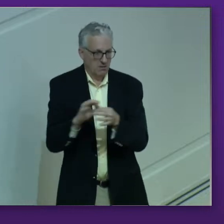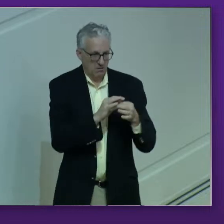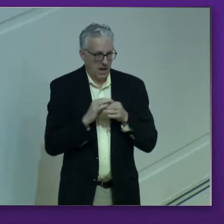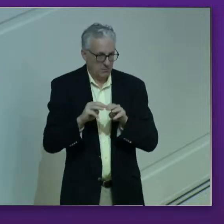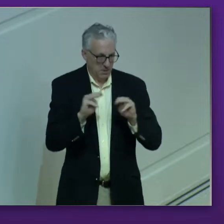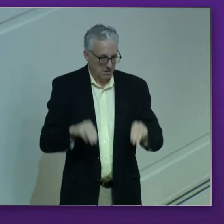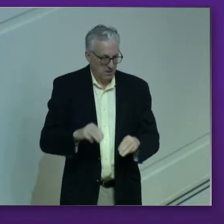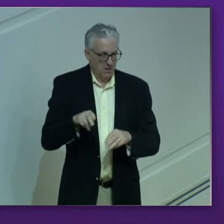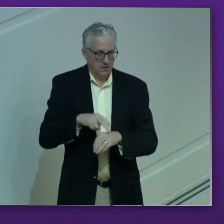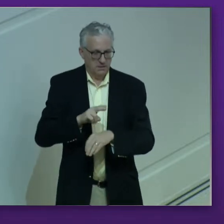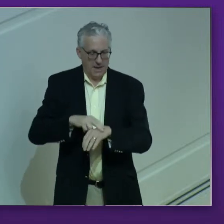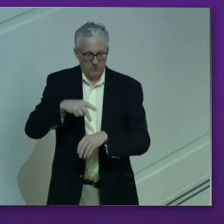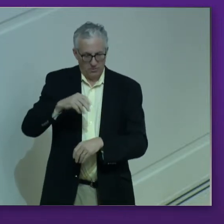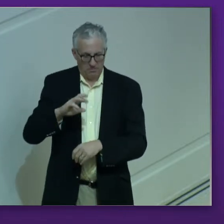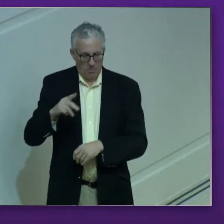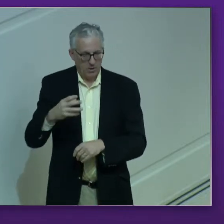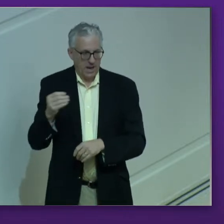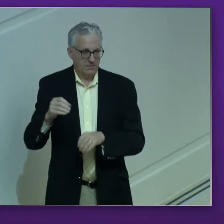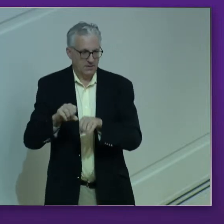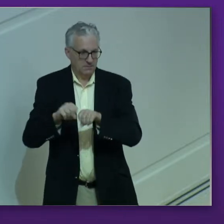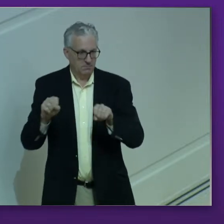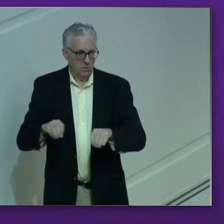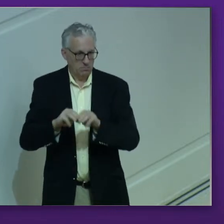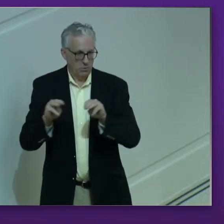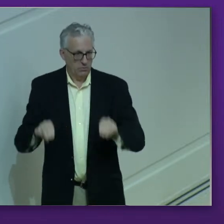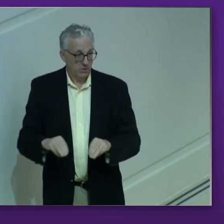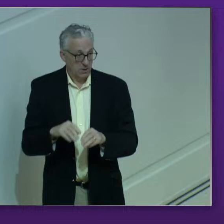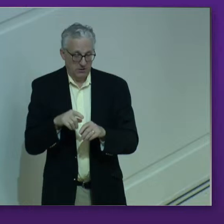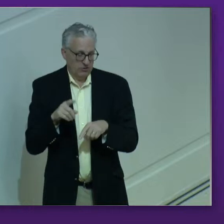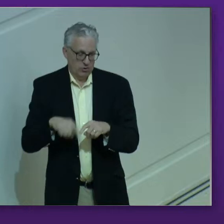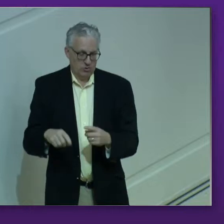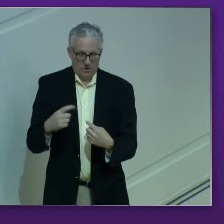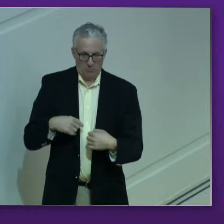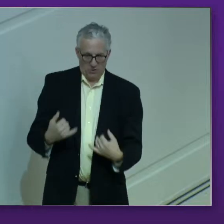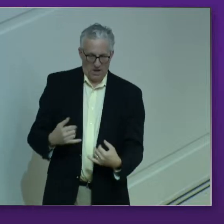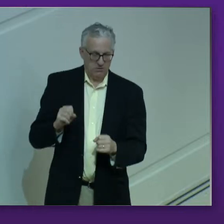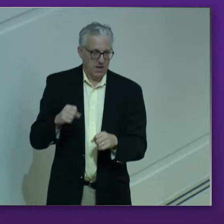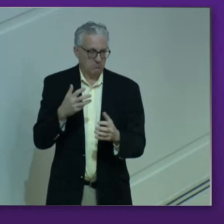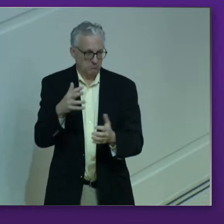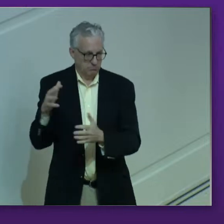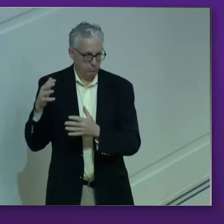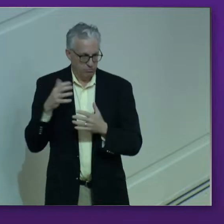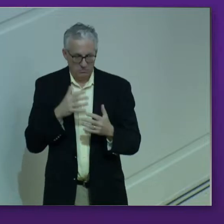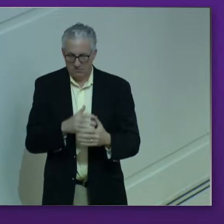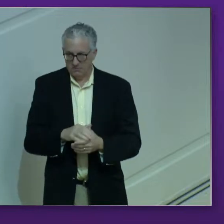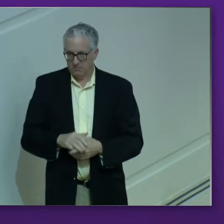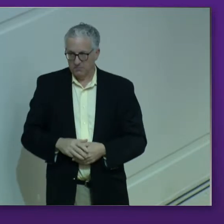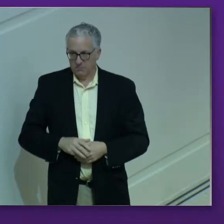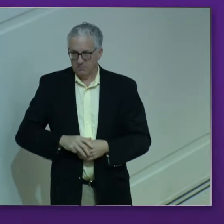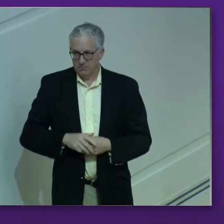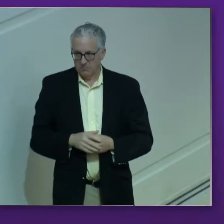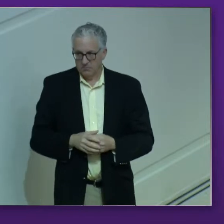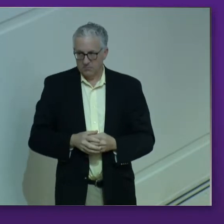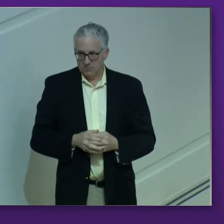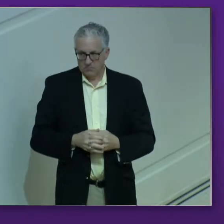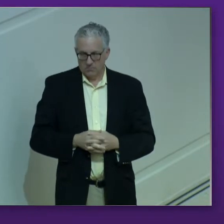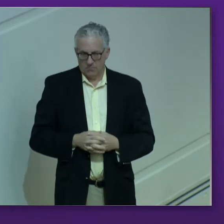IN THE HISTORY AND HISTORY AS WELL AS GENDER WOMEN AND SEXUALITY STUDIES. DR. HOLLIS SERVED AS A MEMBER IN A